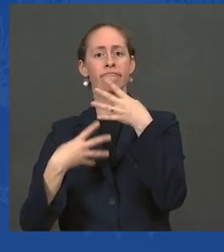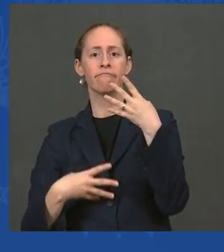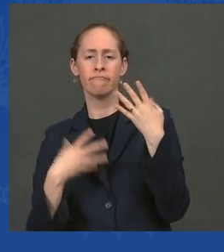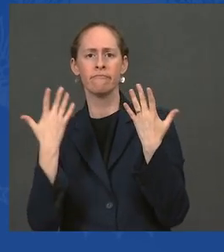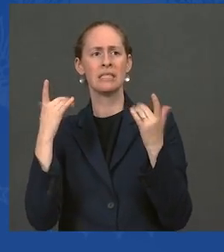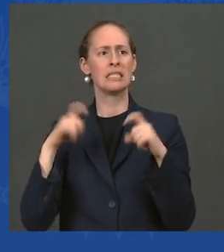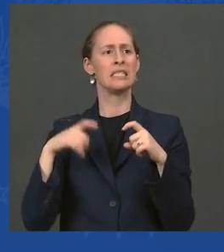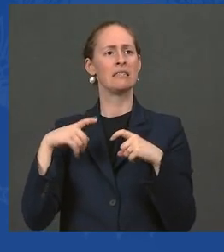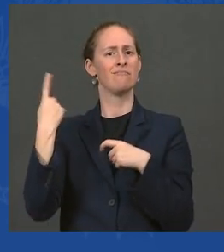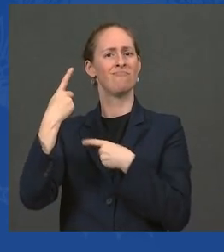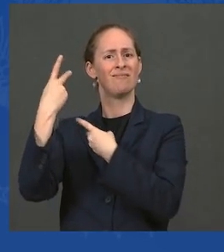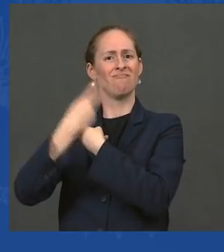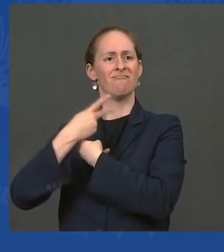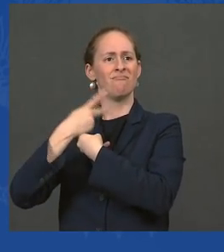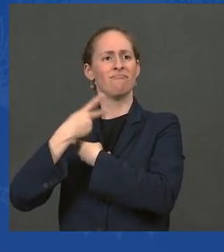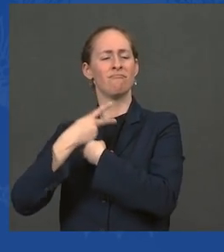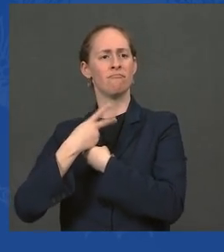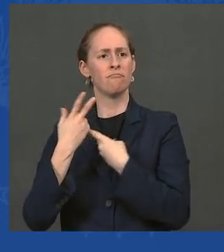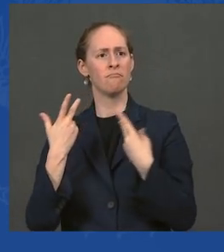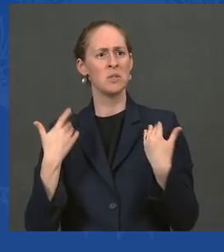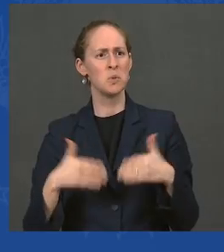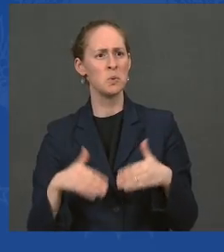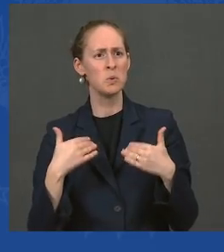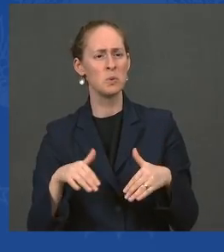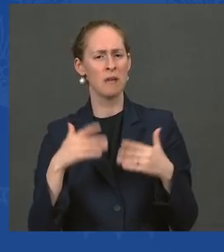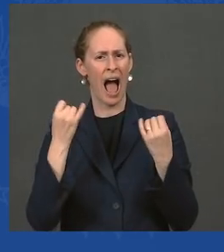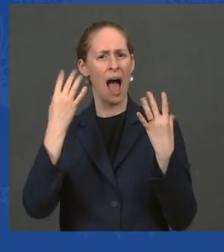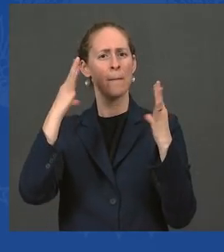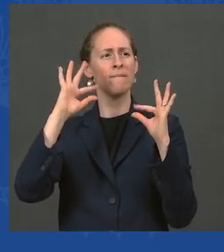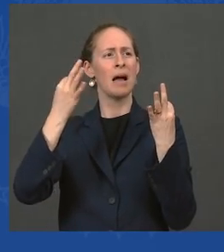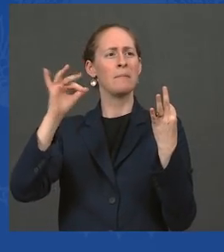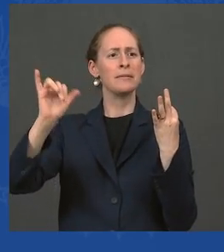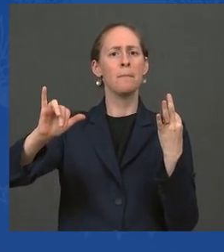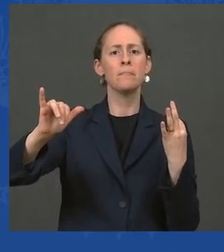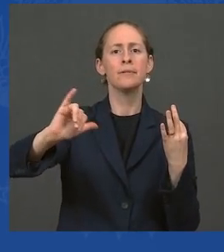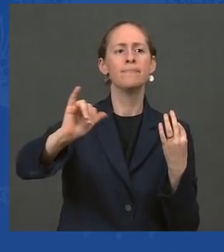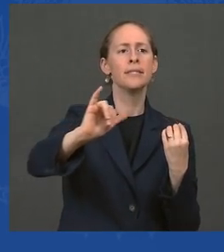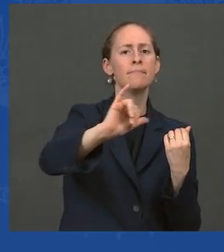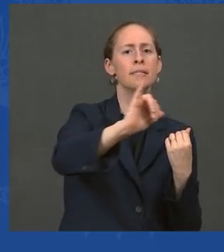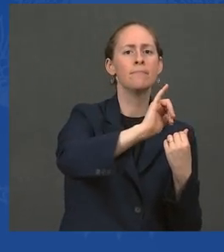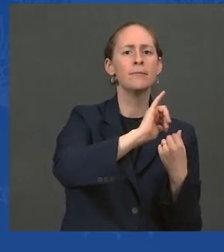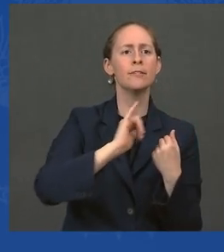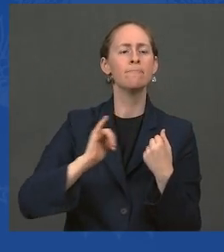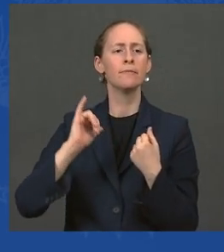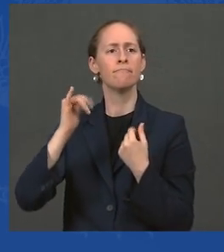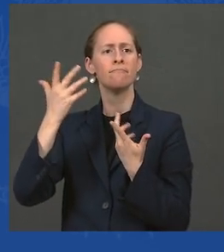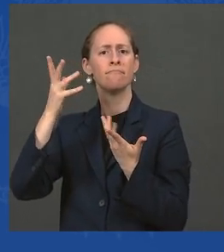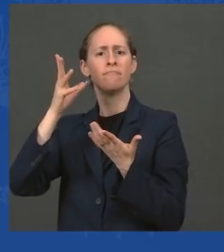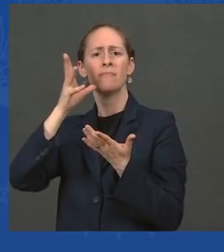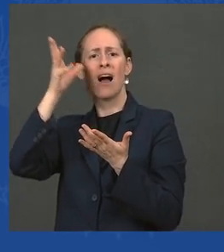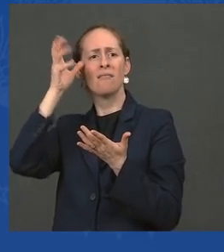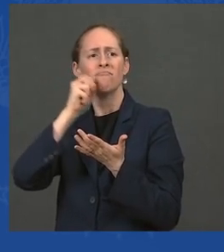How many families are living this story? Your parents get older, they need some help getting around the house,